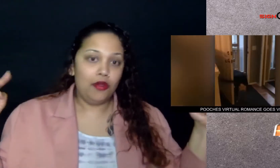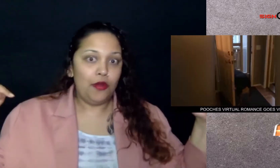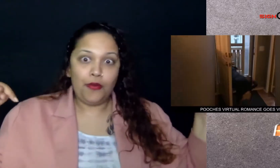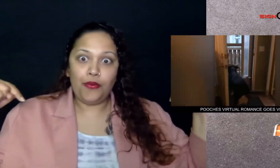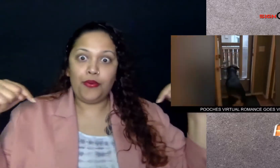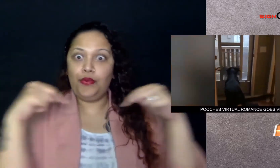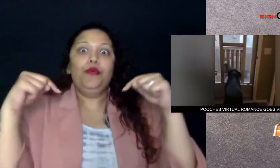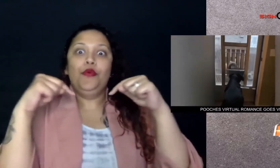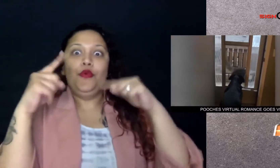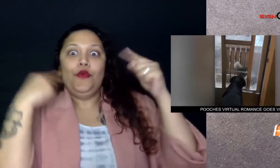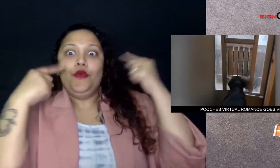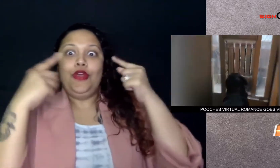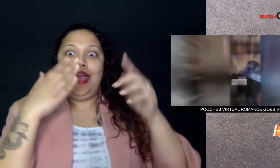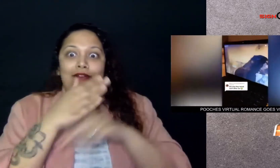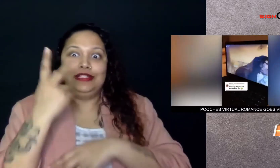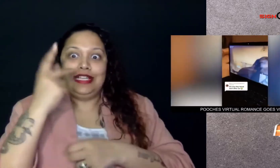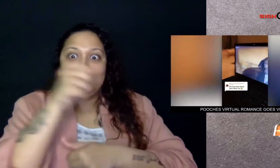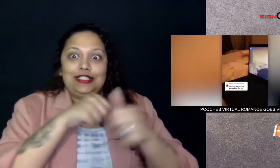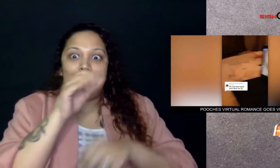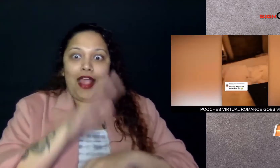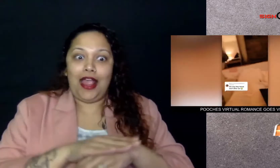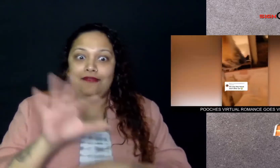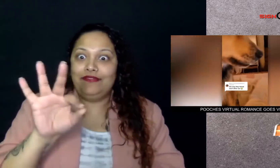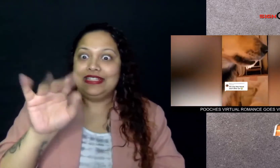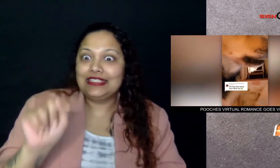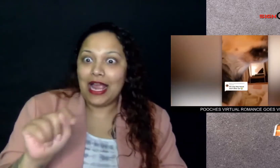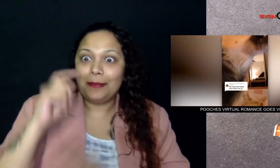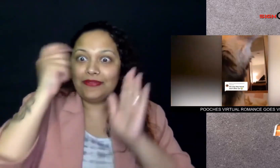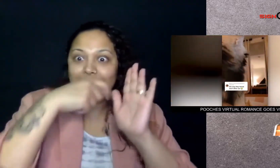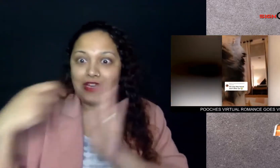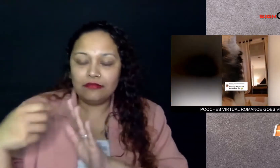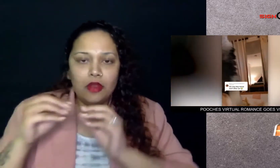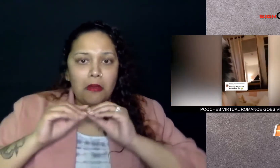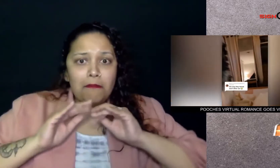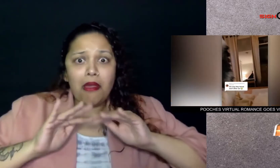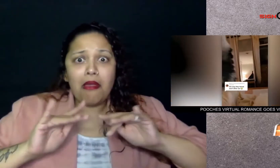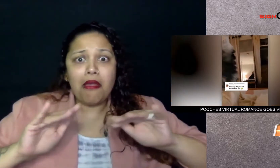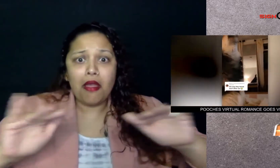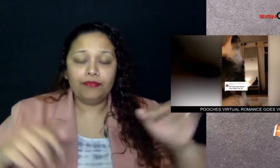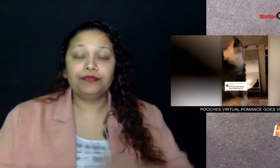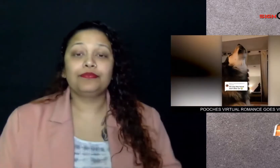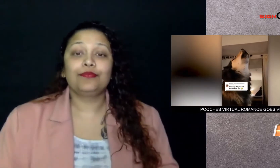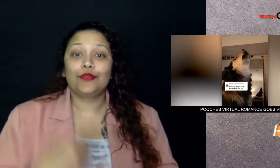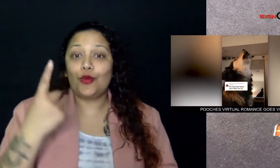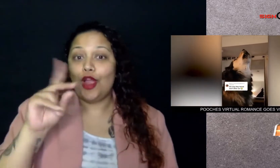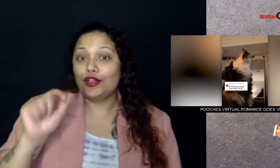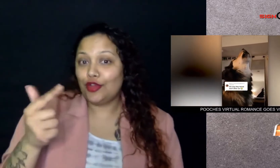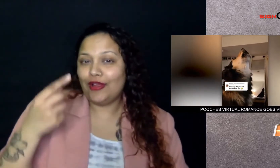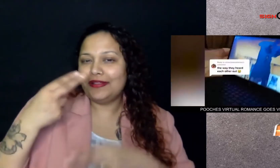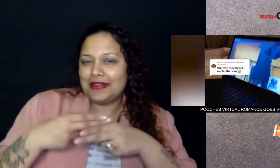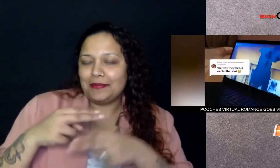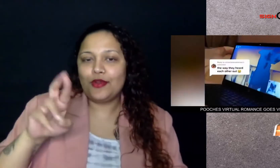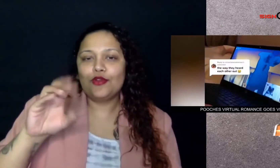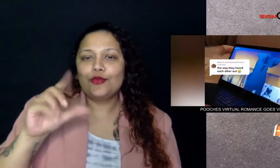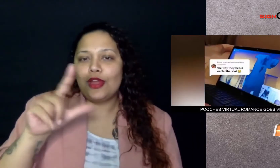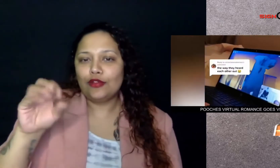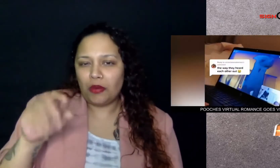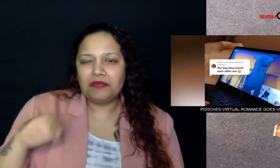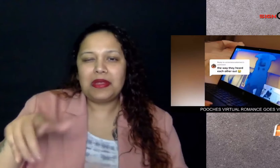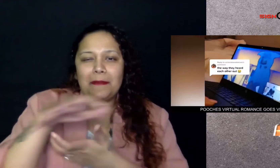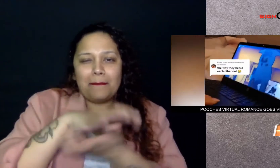The video of two dogs going crazy after seeing each other on FaceTime video has gone viral.